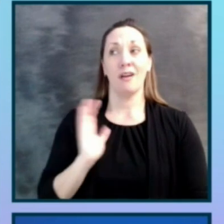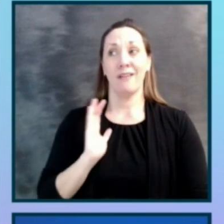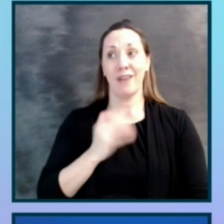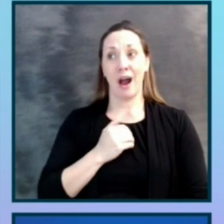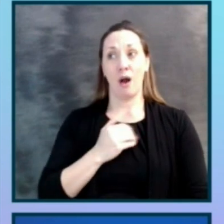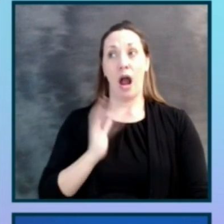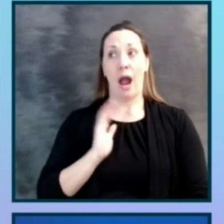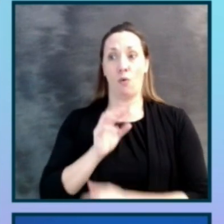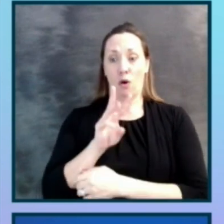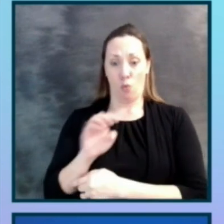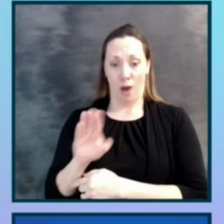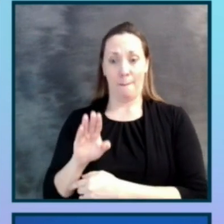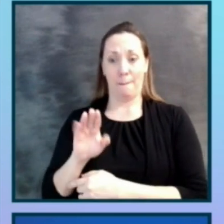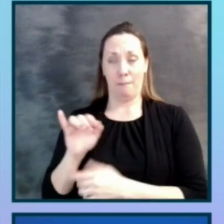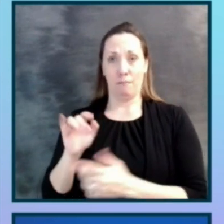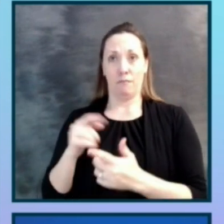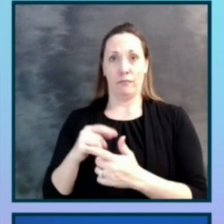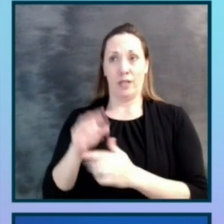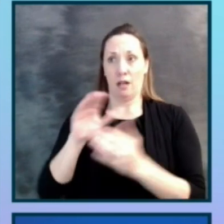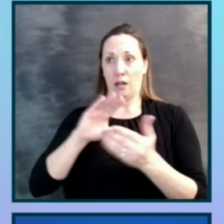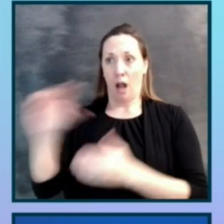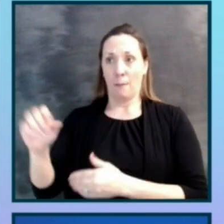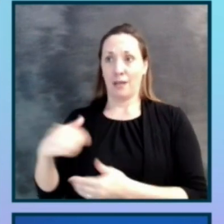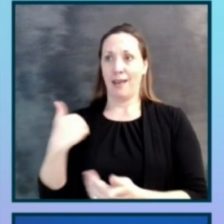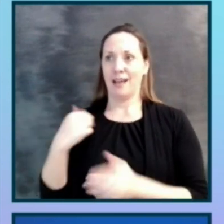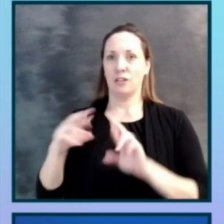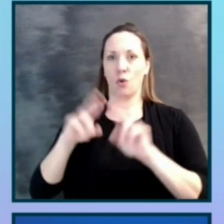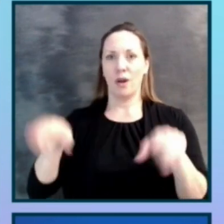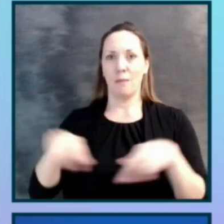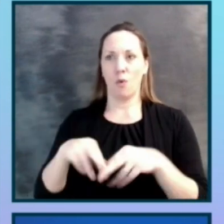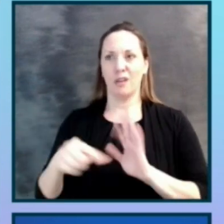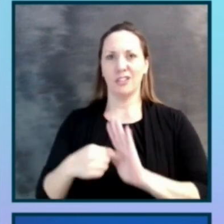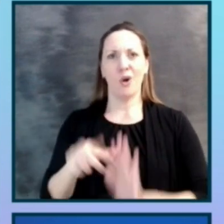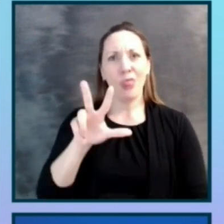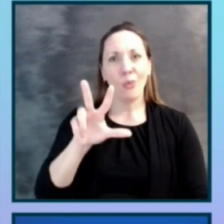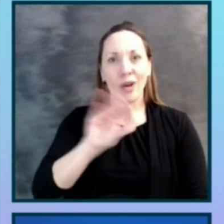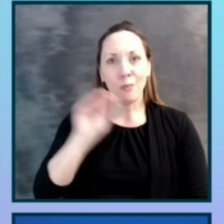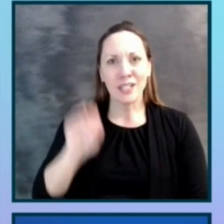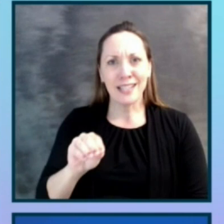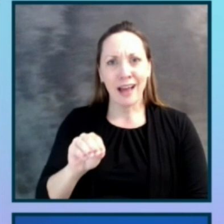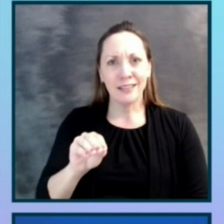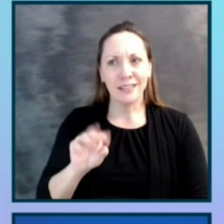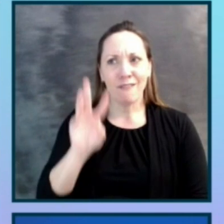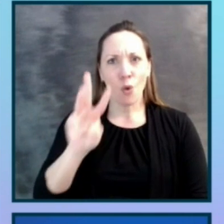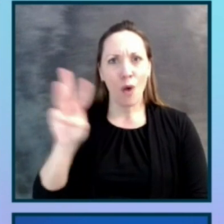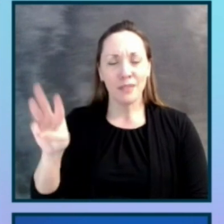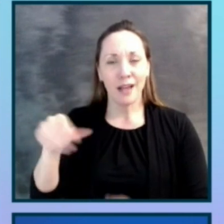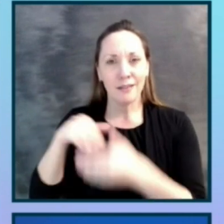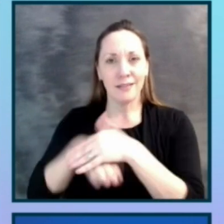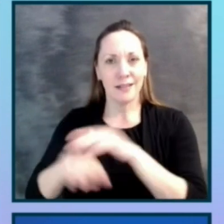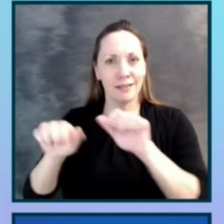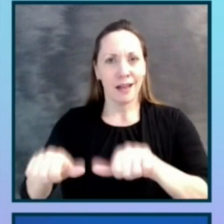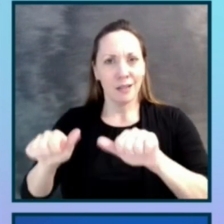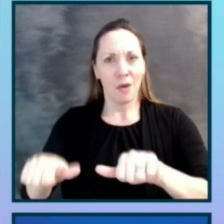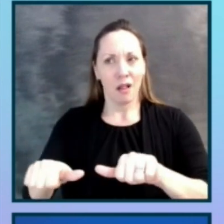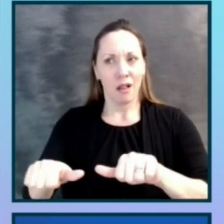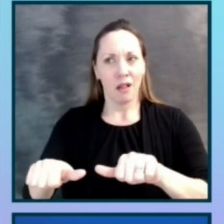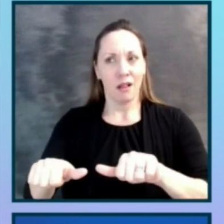with a report that just shows 3% of websites accessible. And they're right about that.